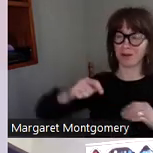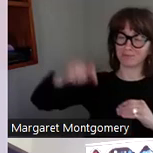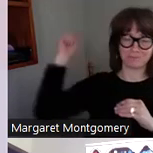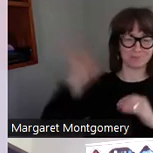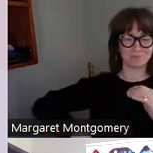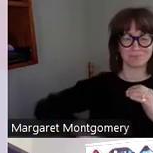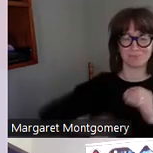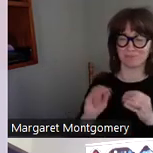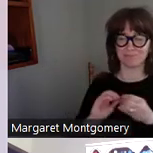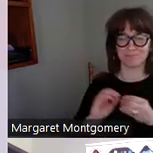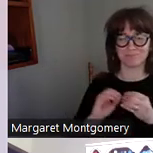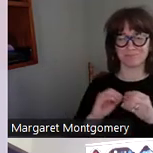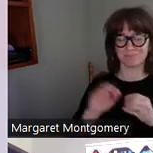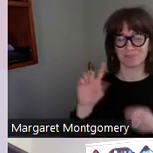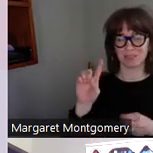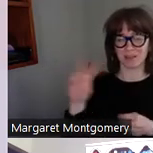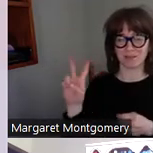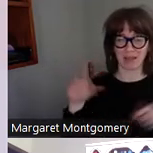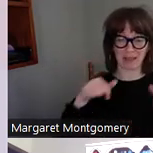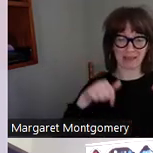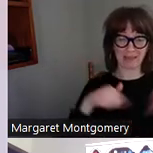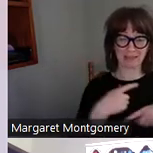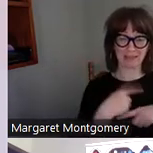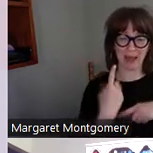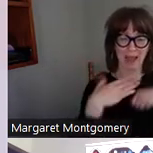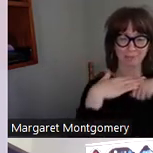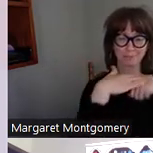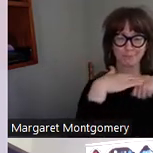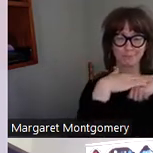12:07:51 Everything related to domestic balance. But today's purpose is to engage you all,